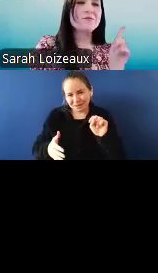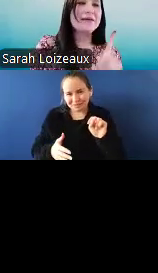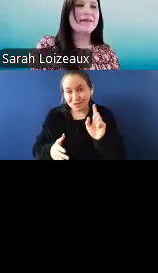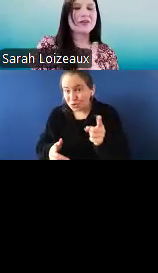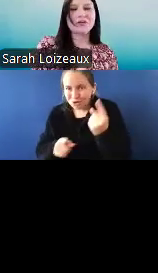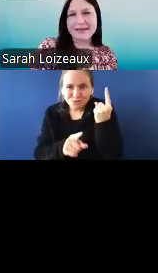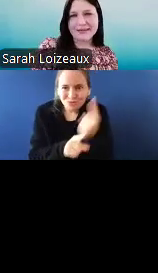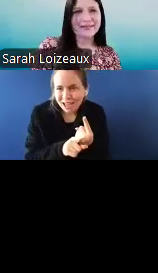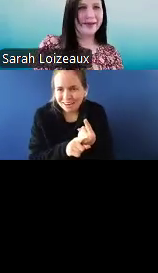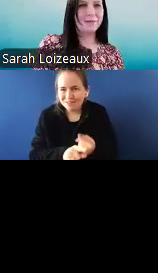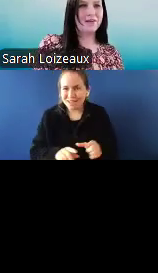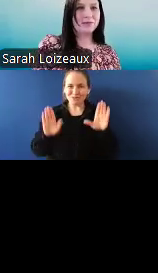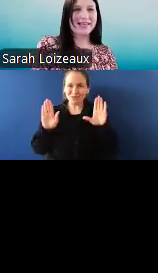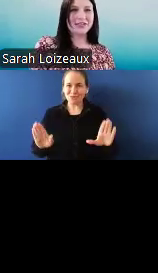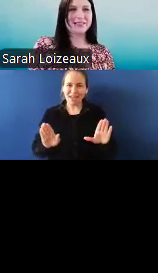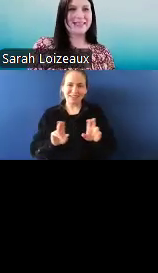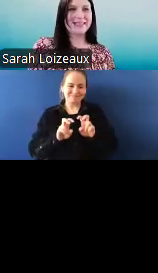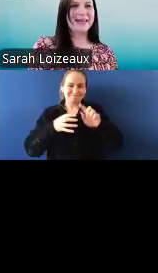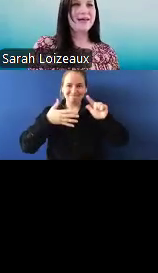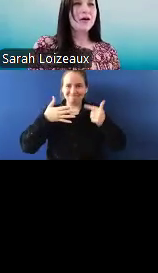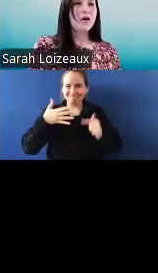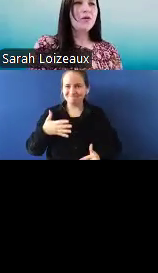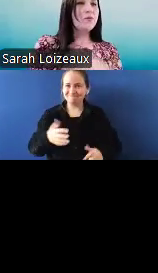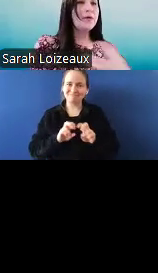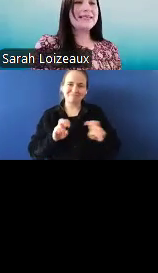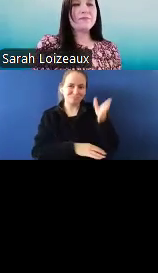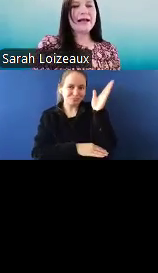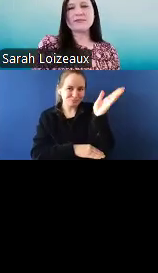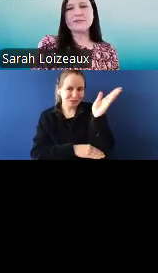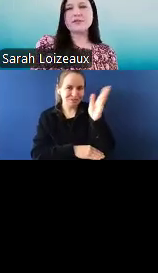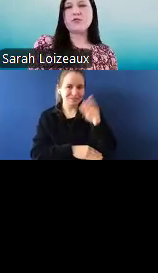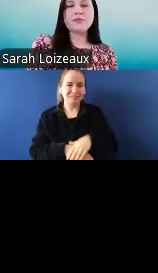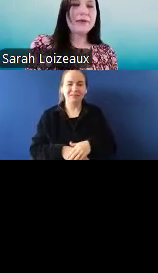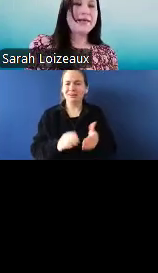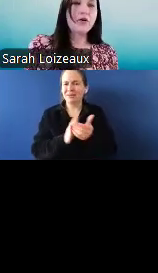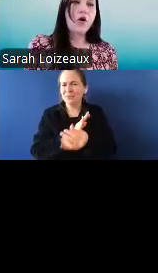we have a great lineup of presenters today. We're going to hear from experts who will bring their